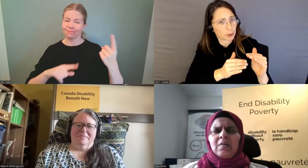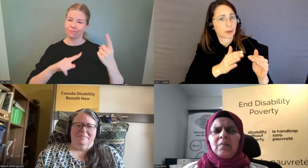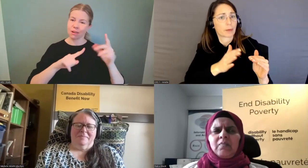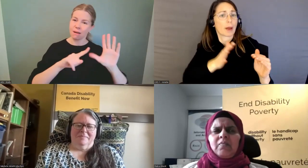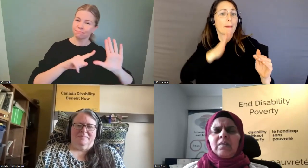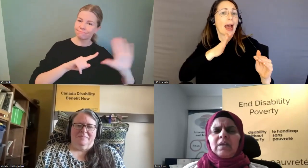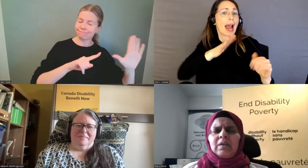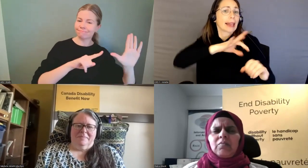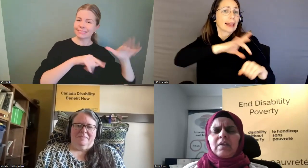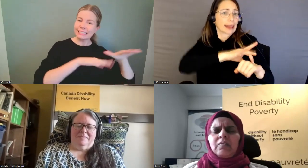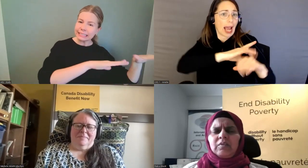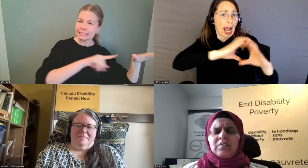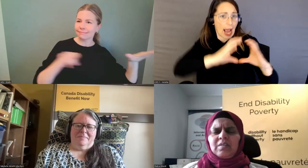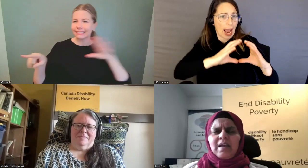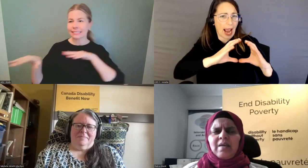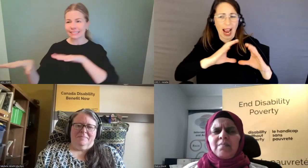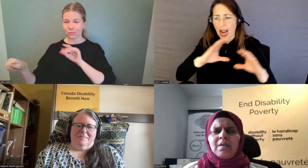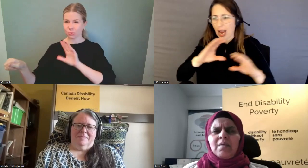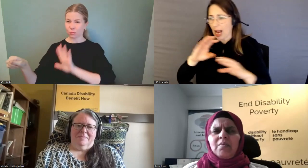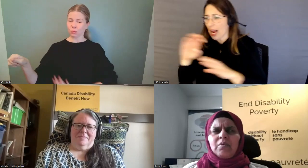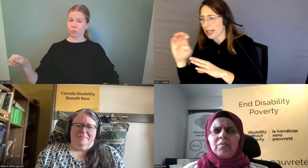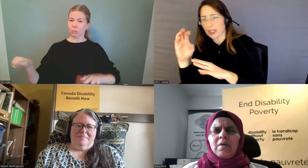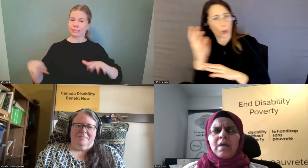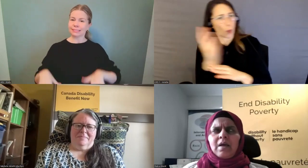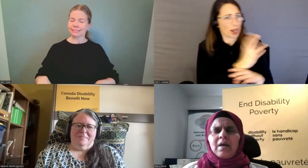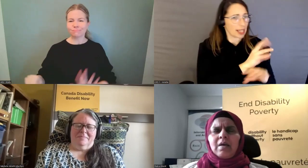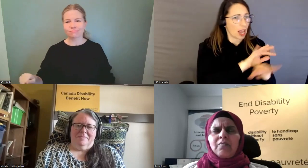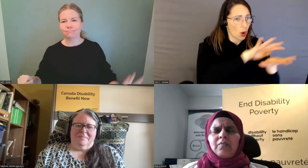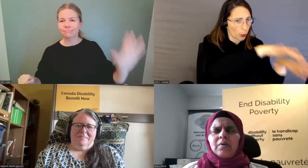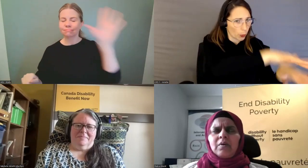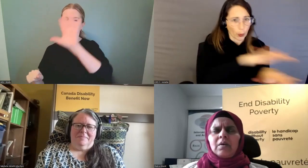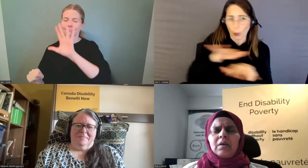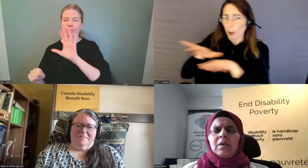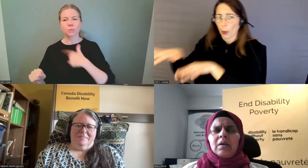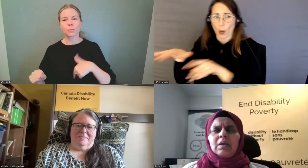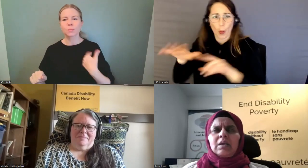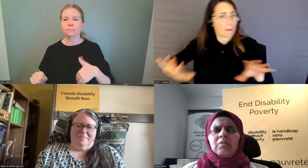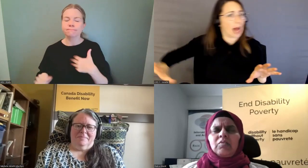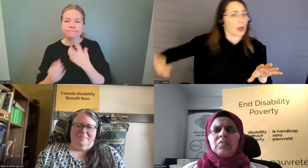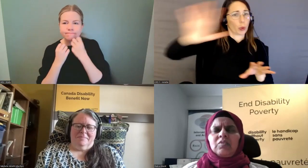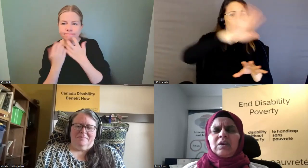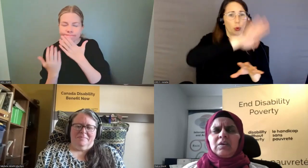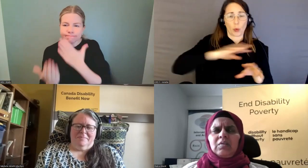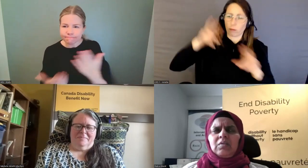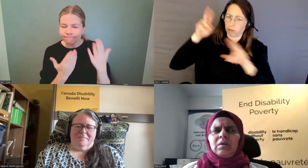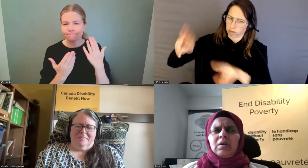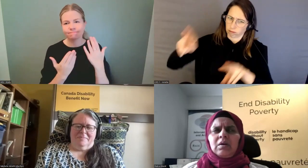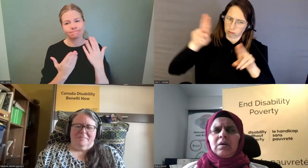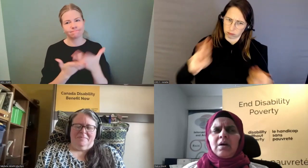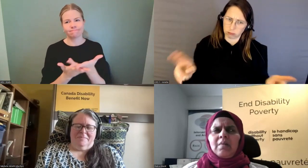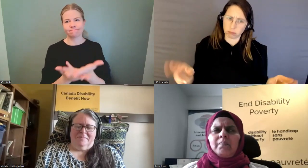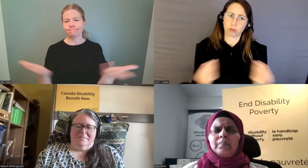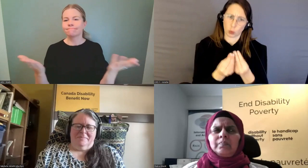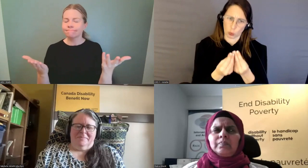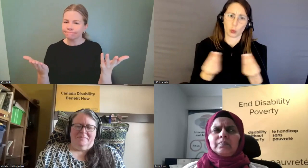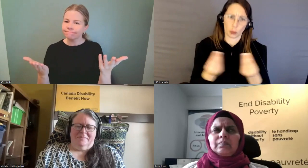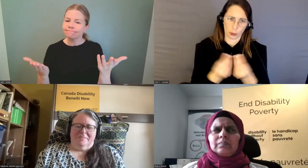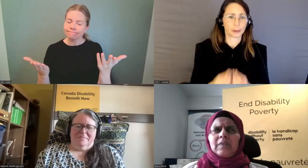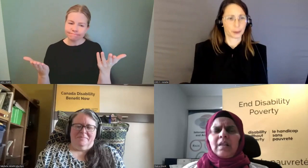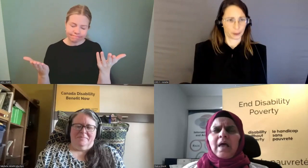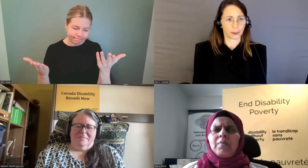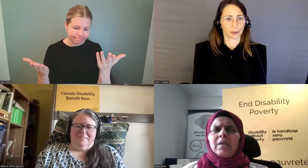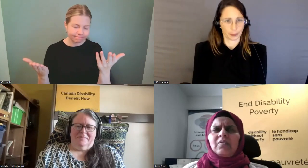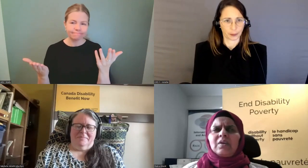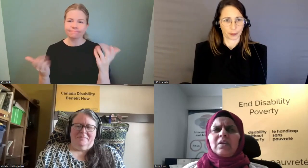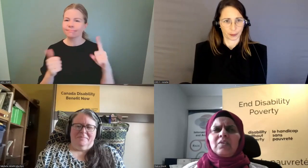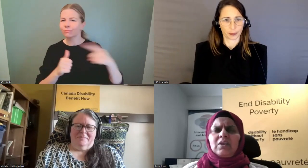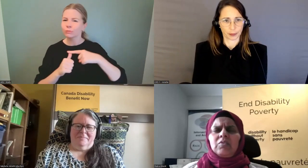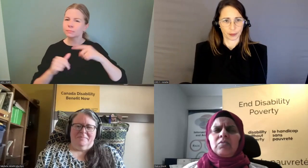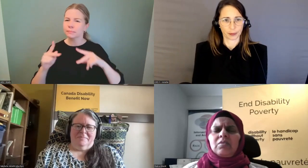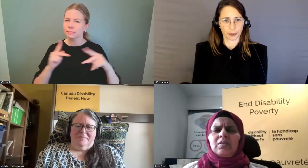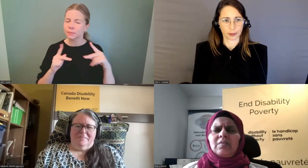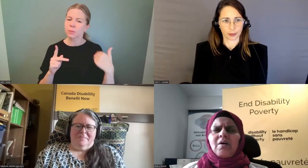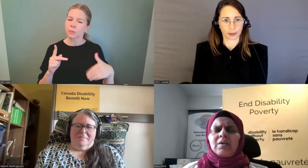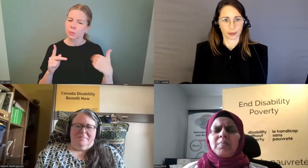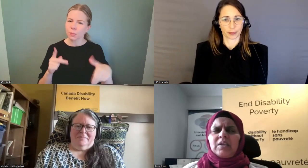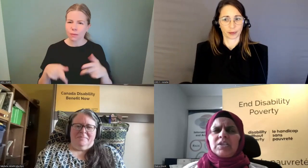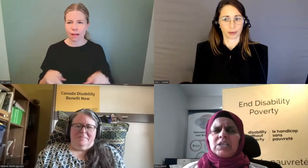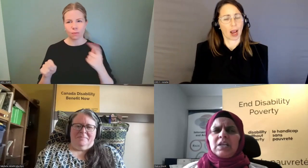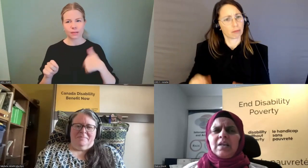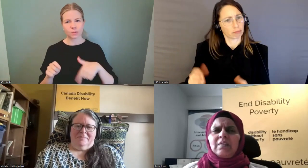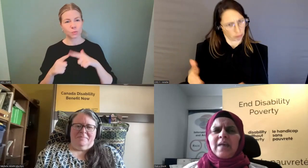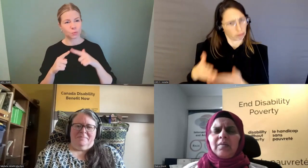WE'RE VERY GRATEFUL TO THEM FOR STILL ALLOWING US TO CONTINUE THIS OCCUPATION AND SETTLEMENT